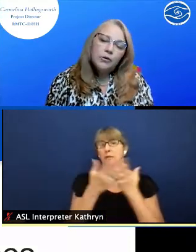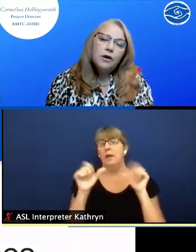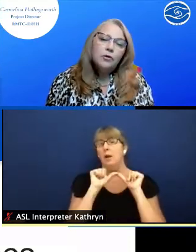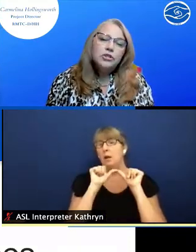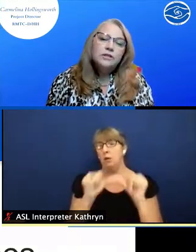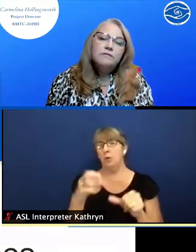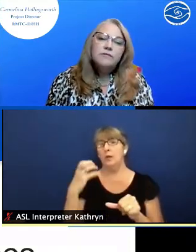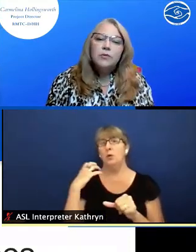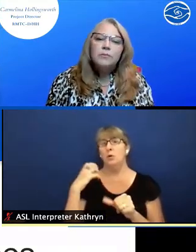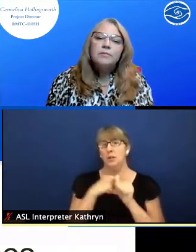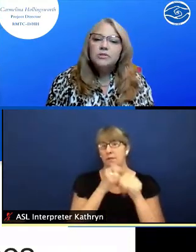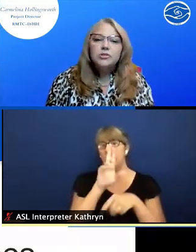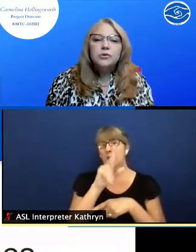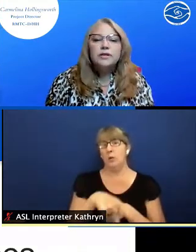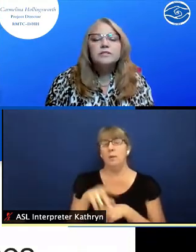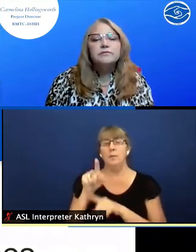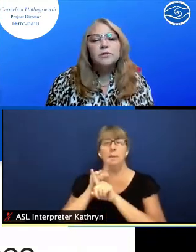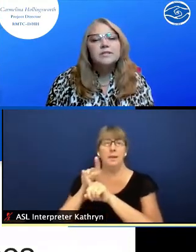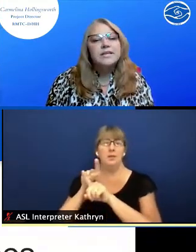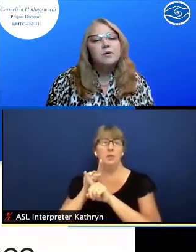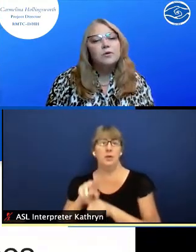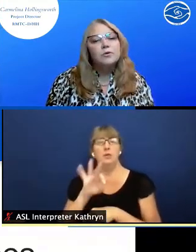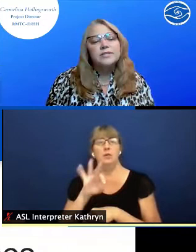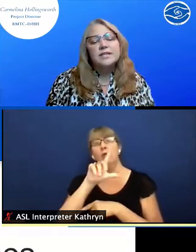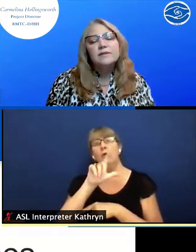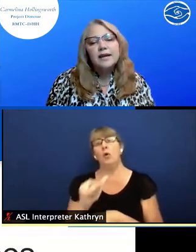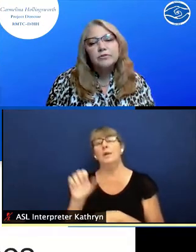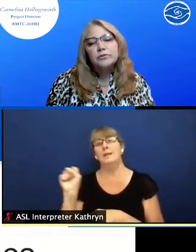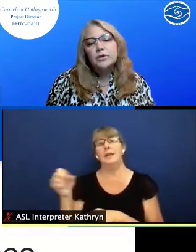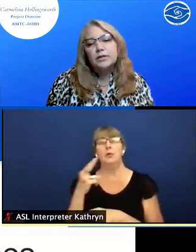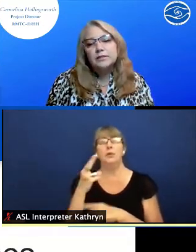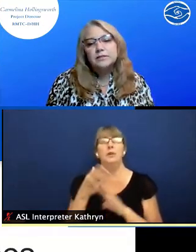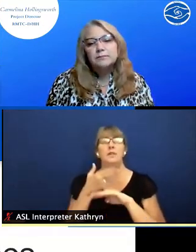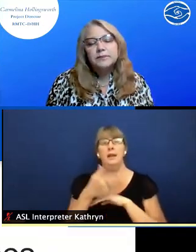coaching and follow up and mentoring to Florida stakeholders even after the training is complete.